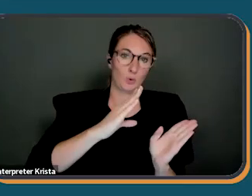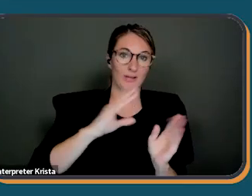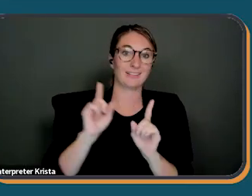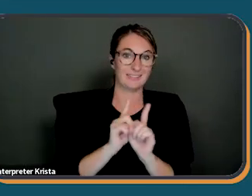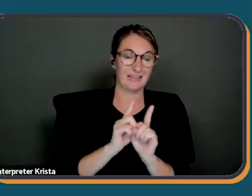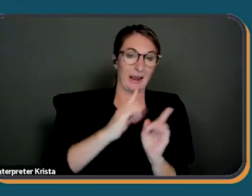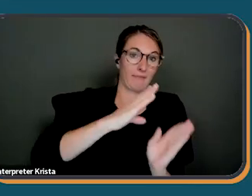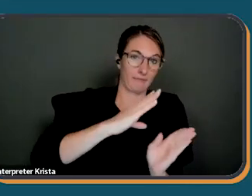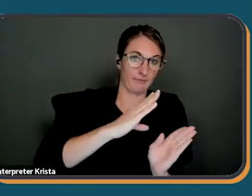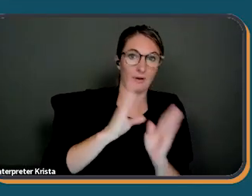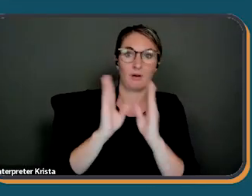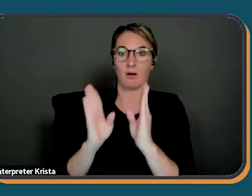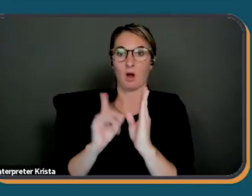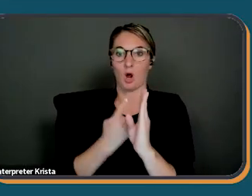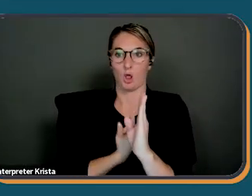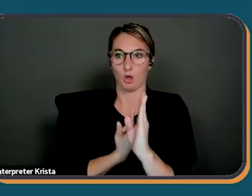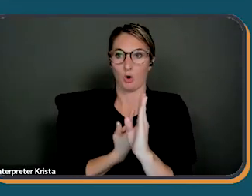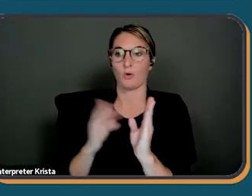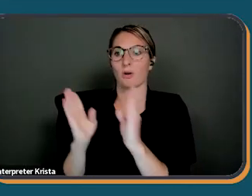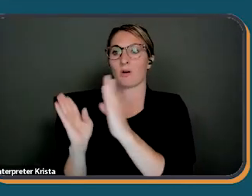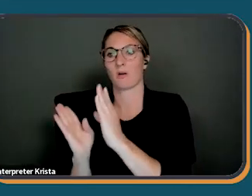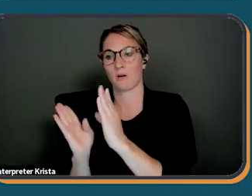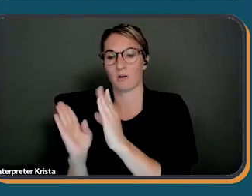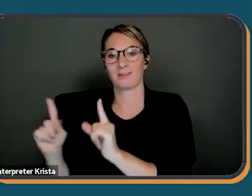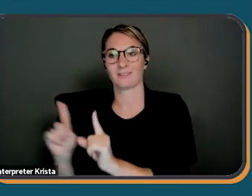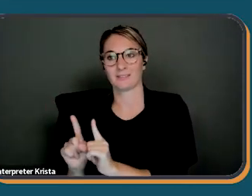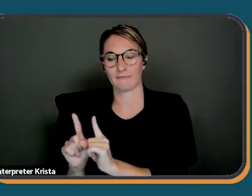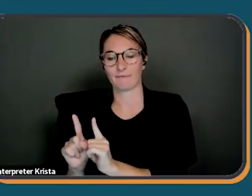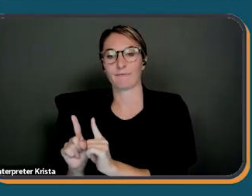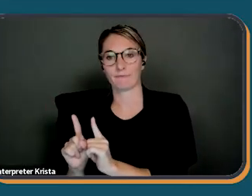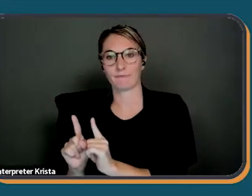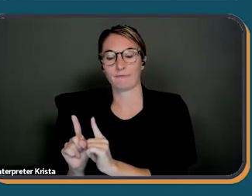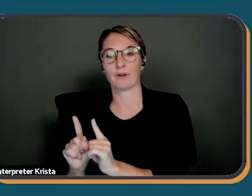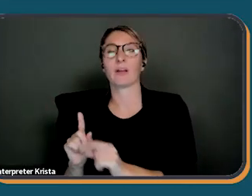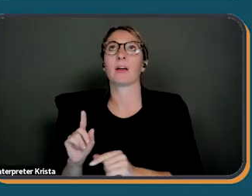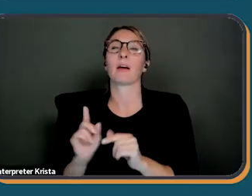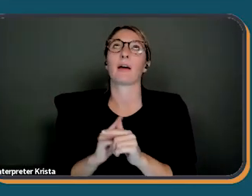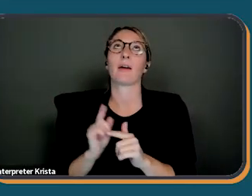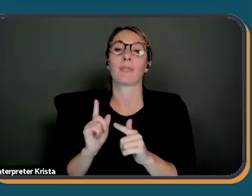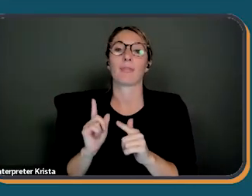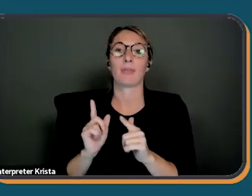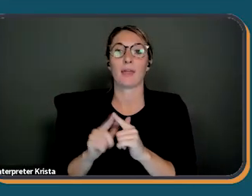excuse me, remote supports